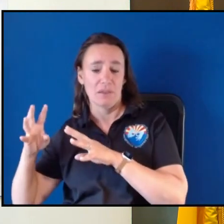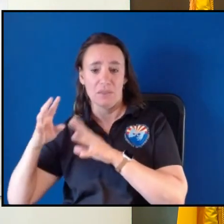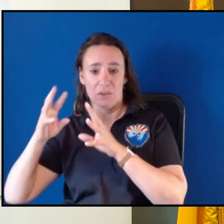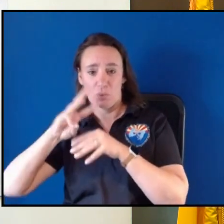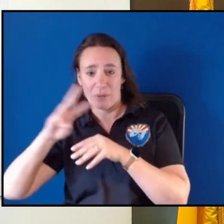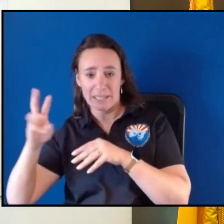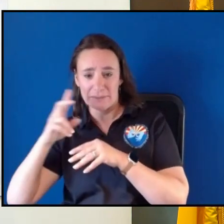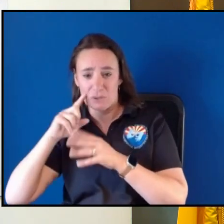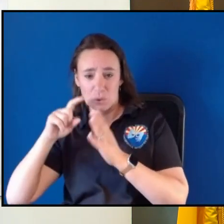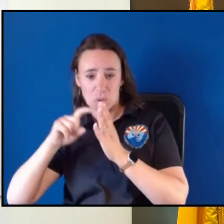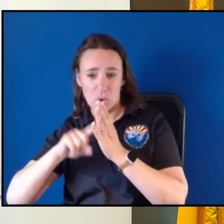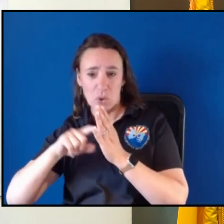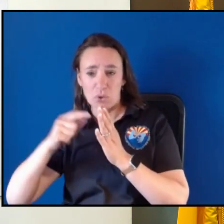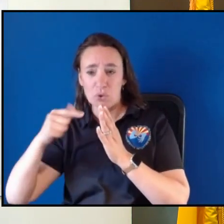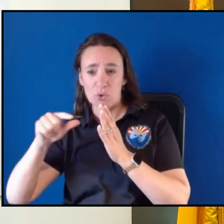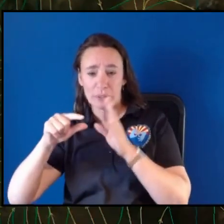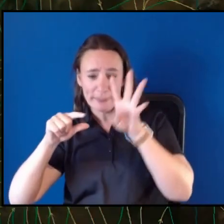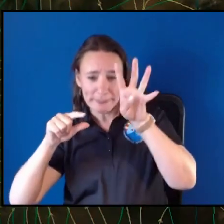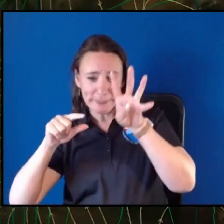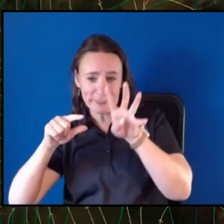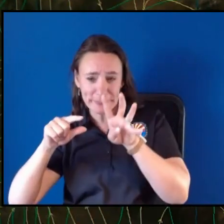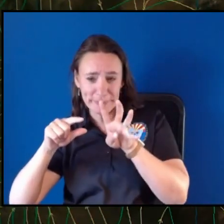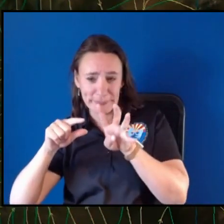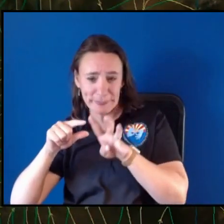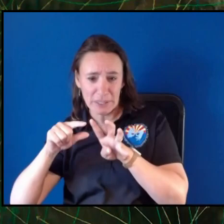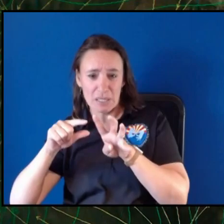packed through this area right here. That's a tight, tight